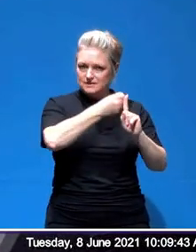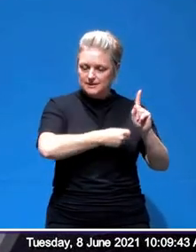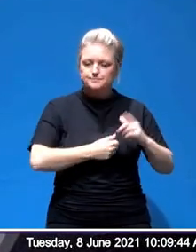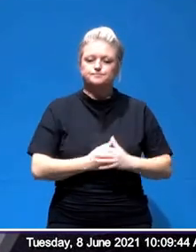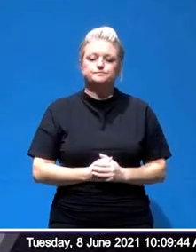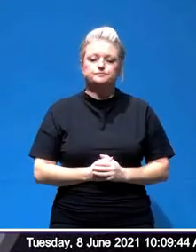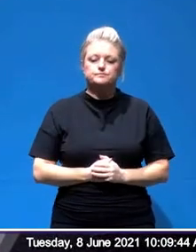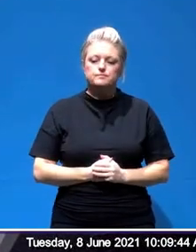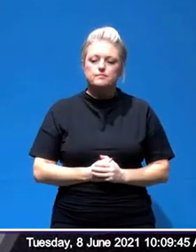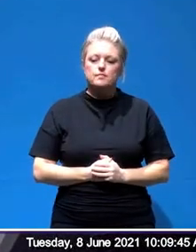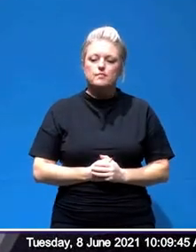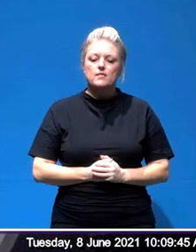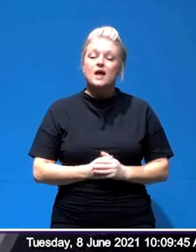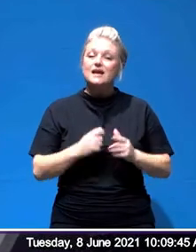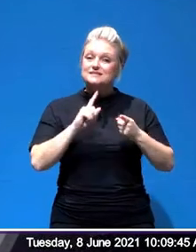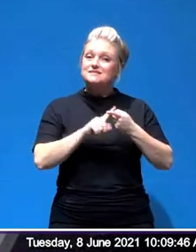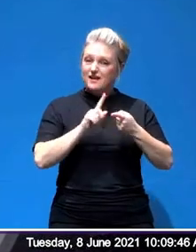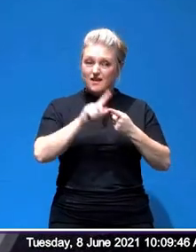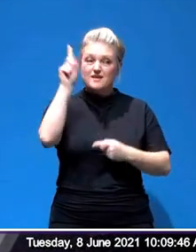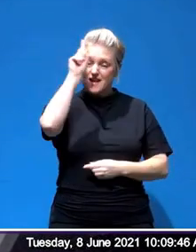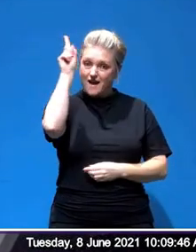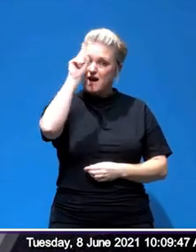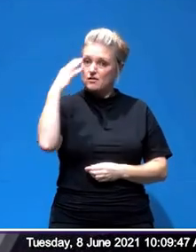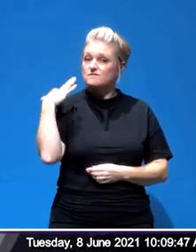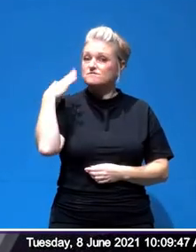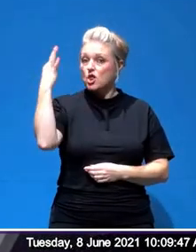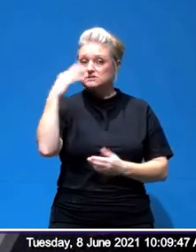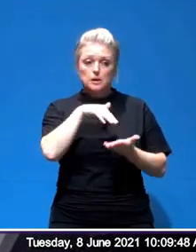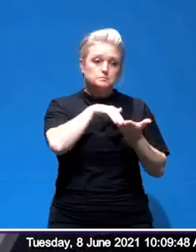I continue to do voluntary work in the disability sector as a member of the